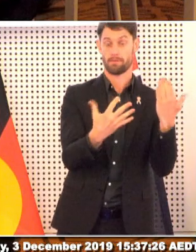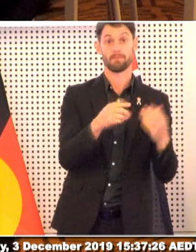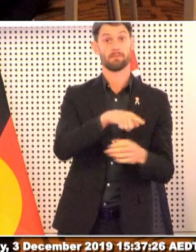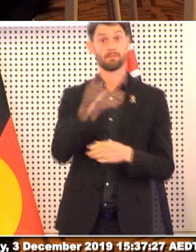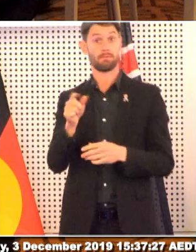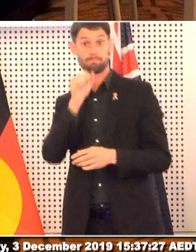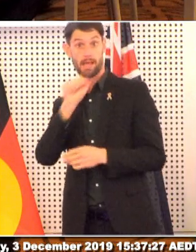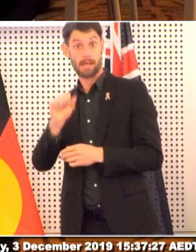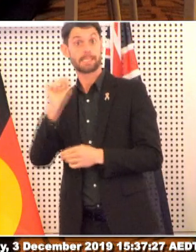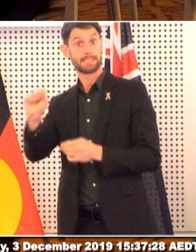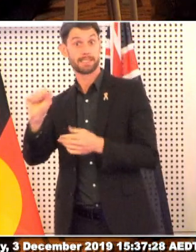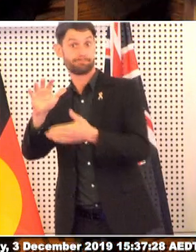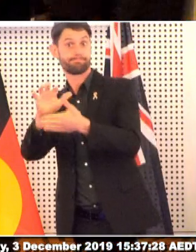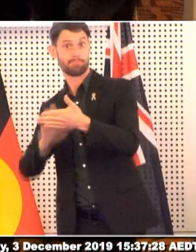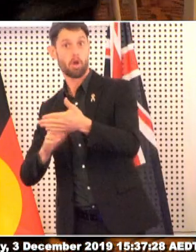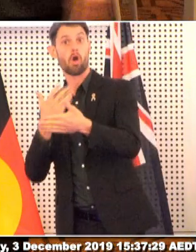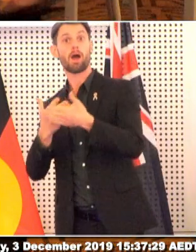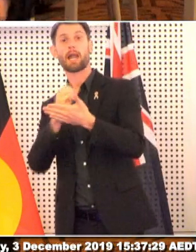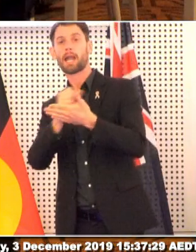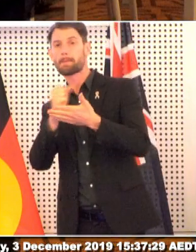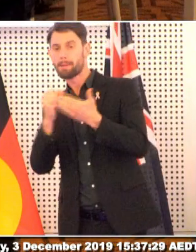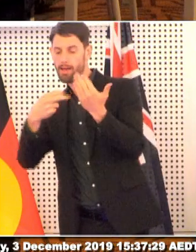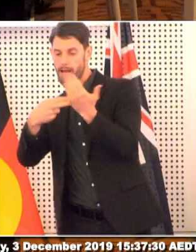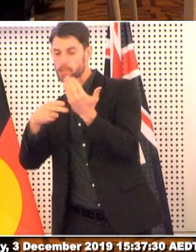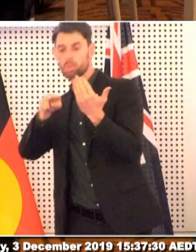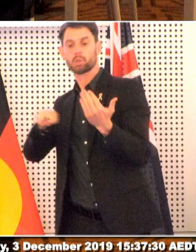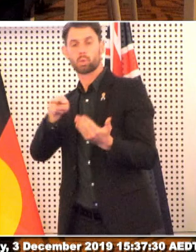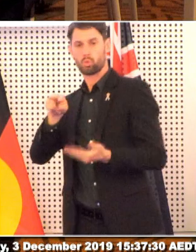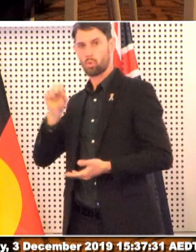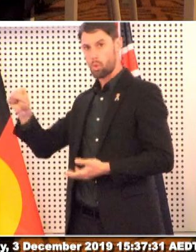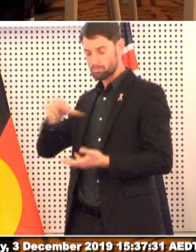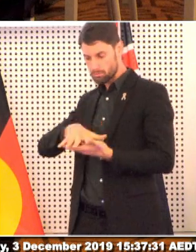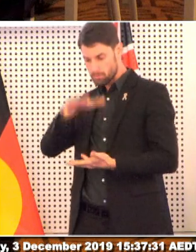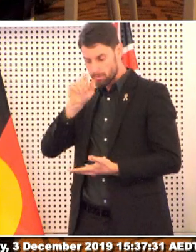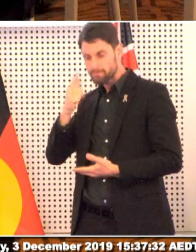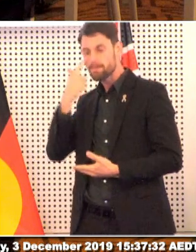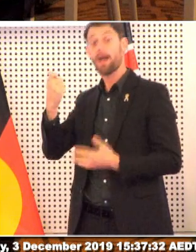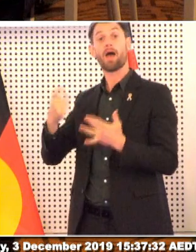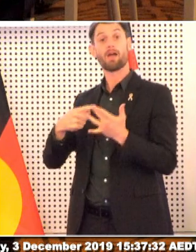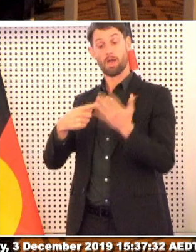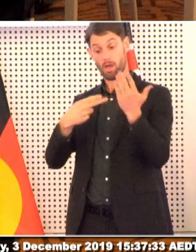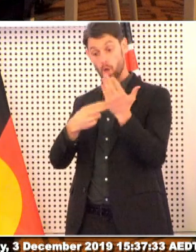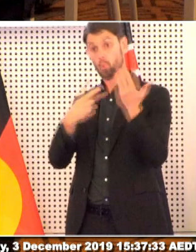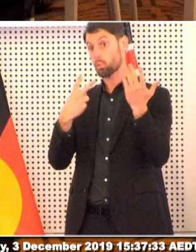statement is behind tab 22 with some accompanying material at 23 35 and 24.